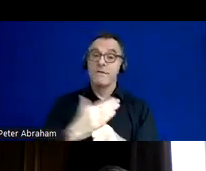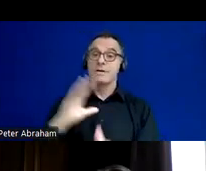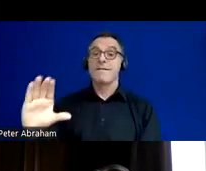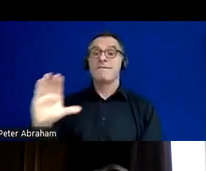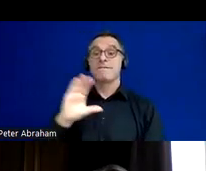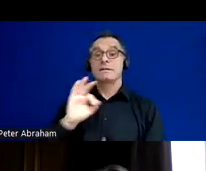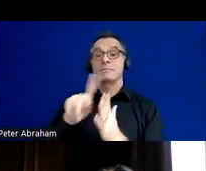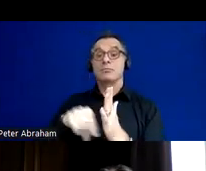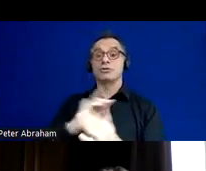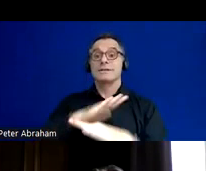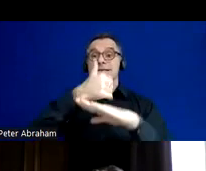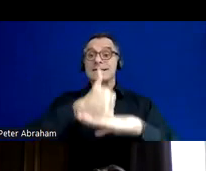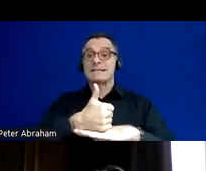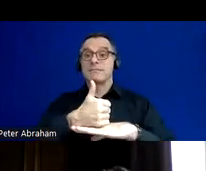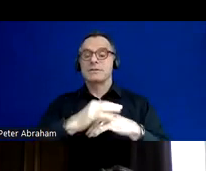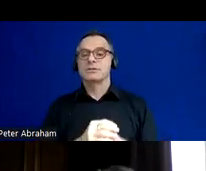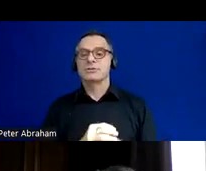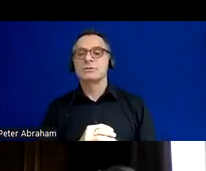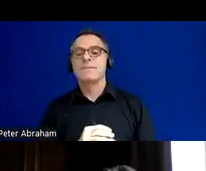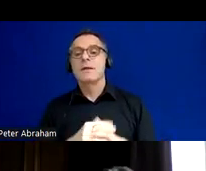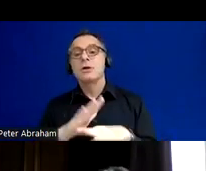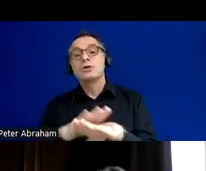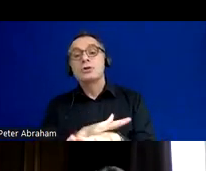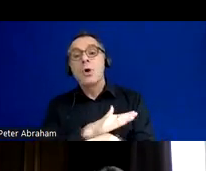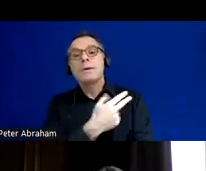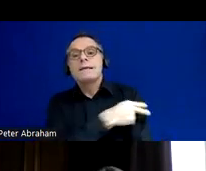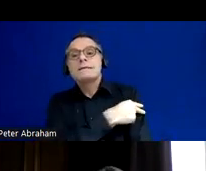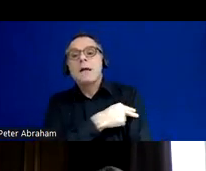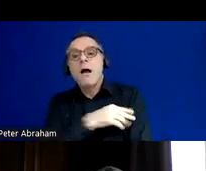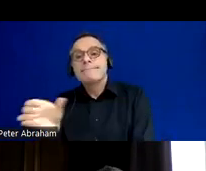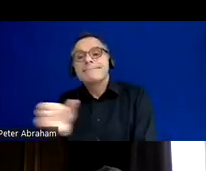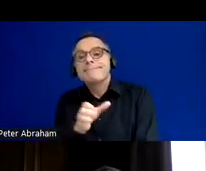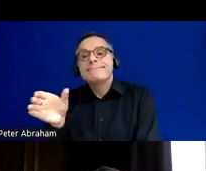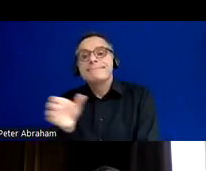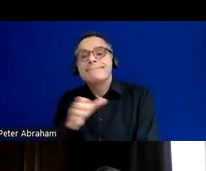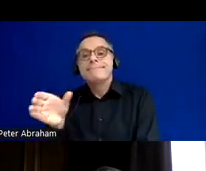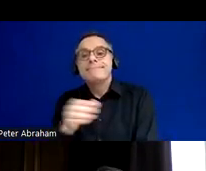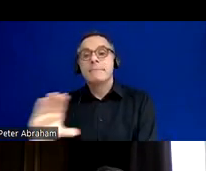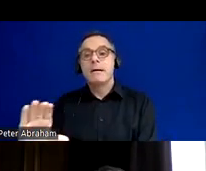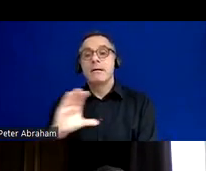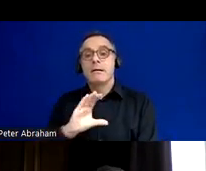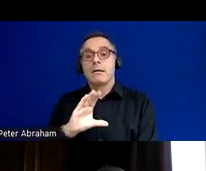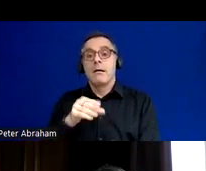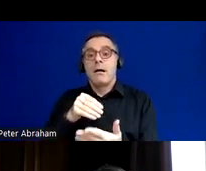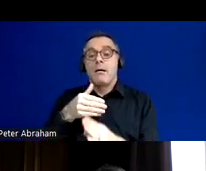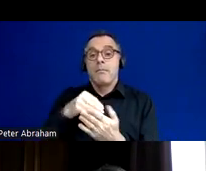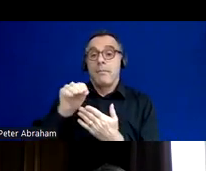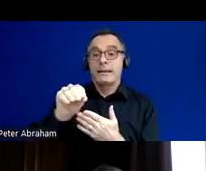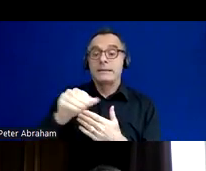established and slowly staff were employed. Some of the early projects were particularly focused on